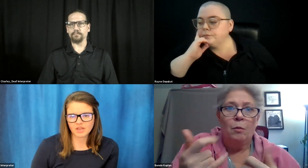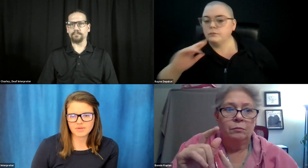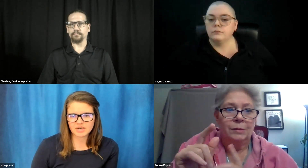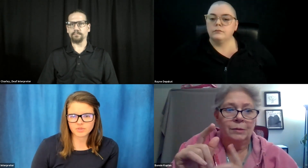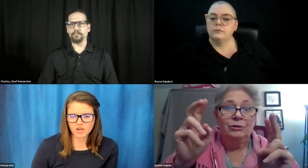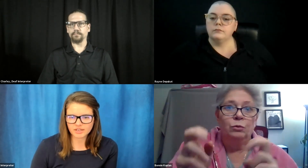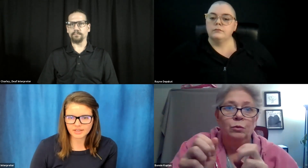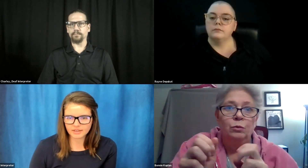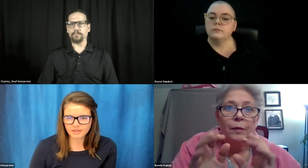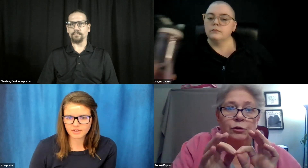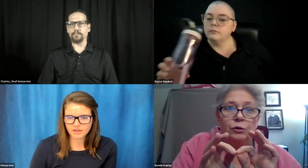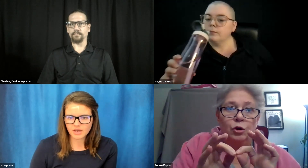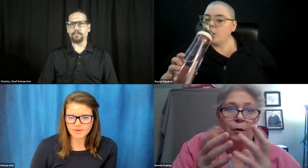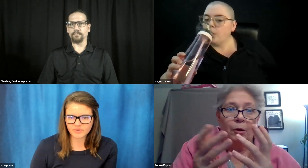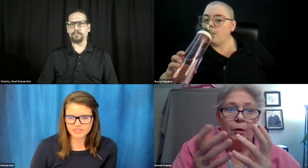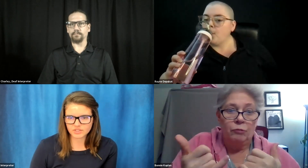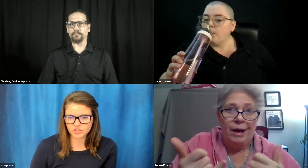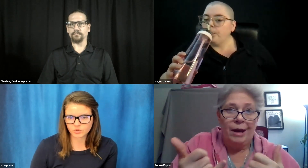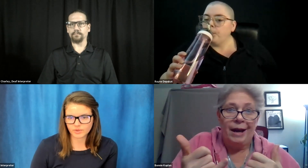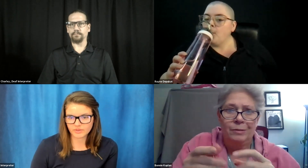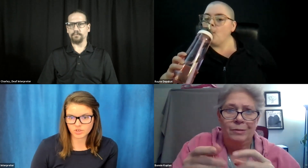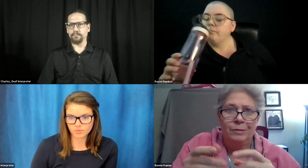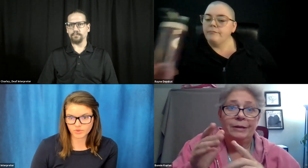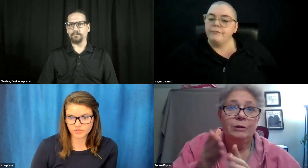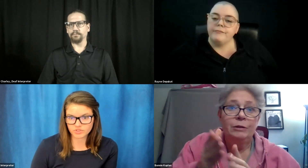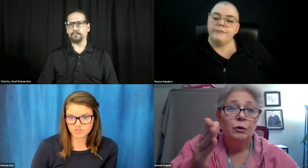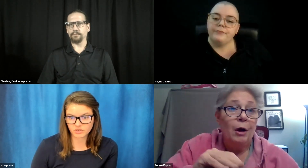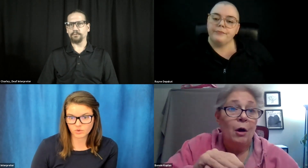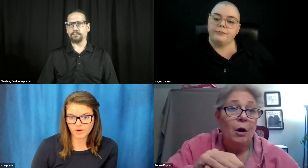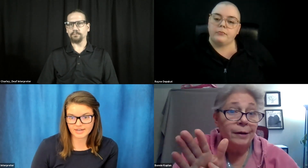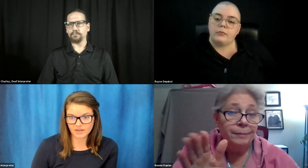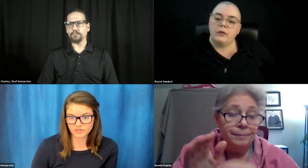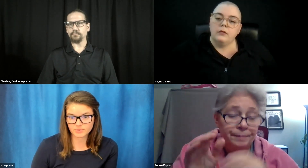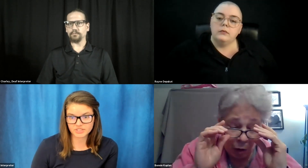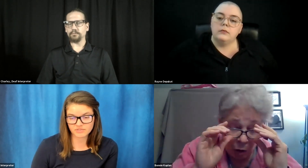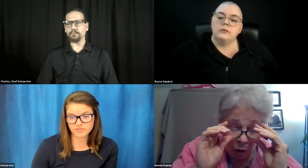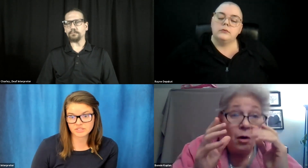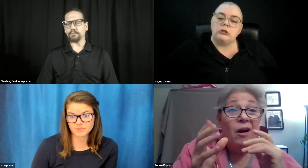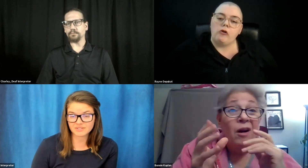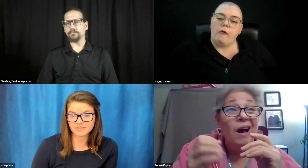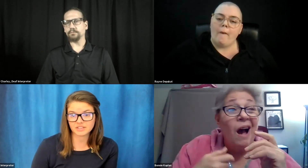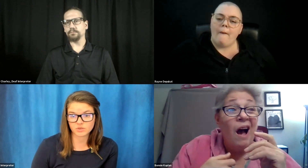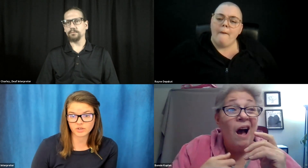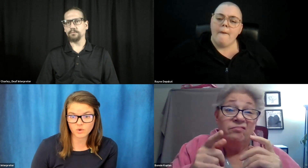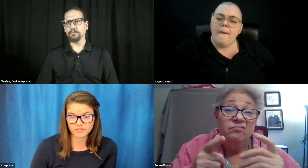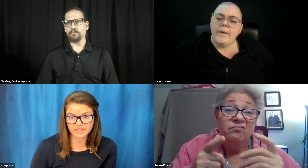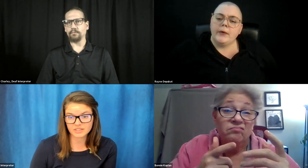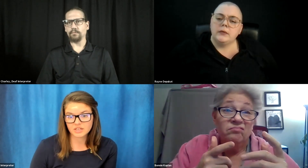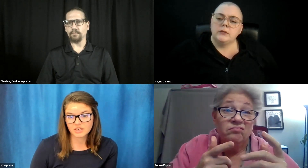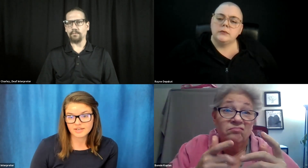Amy and I were talking about this issue if interpreters, you know right now specific specifically during Colvin.